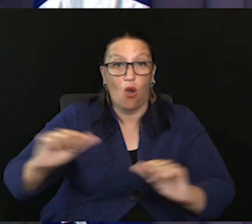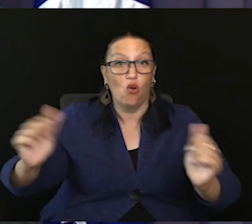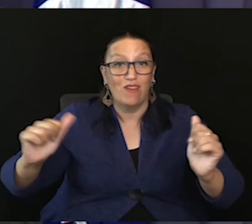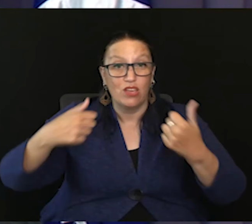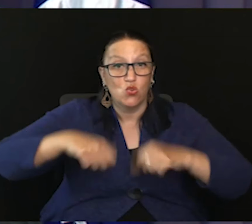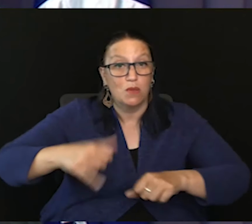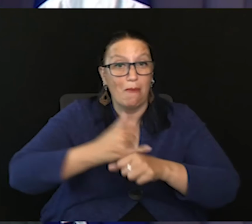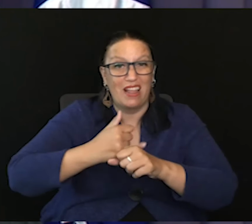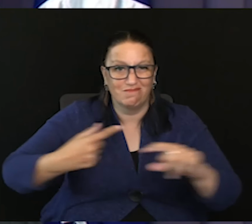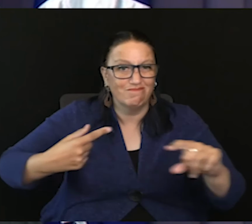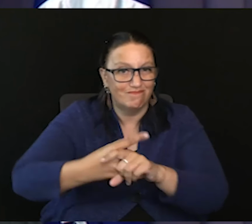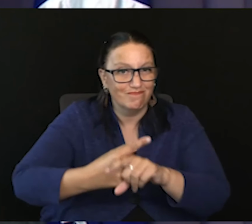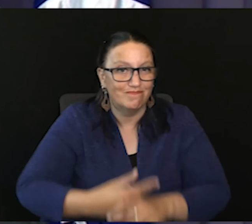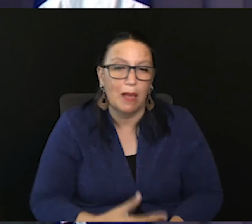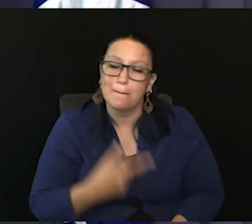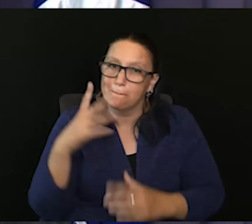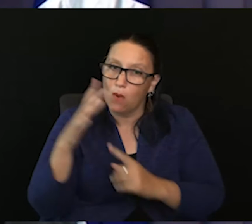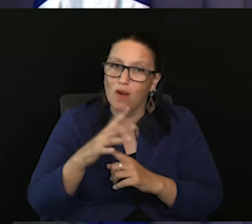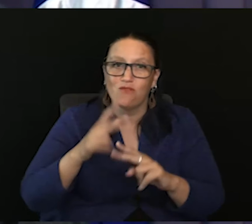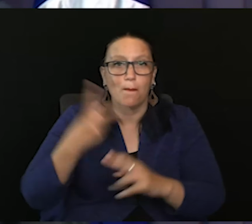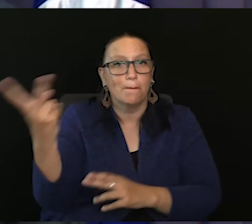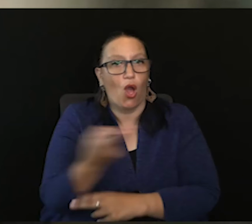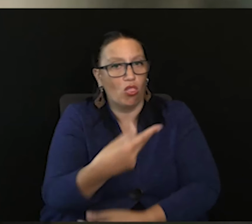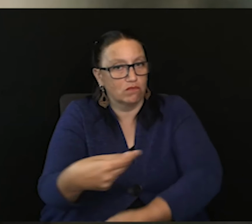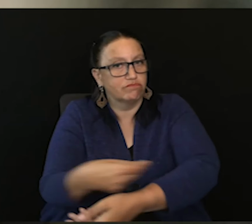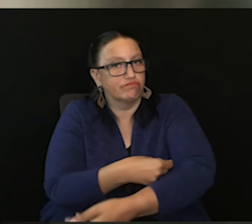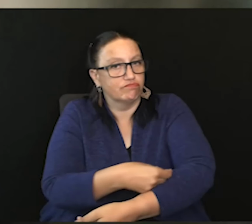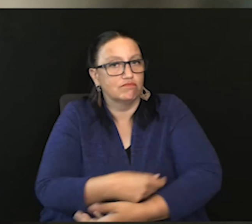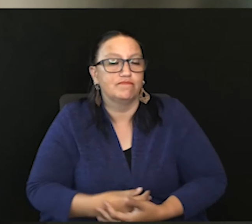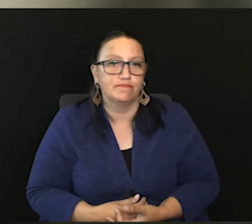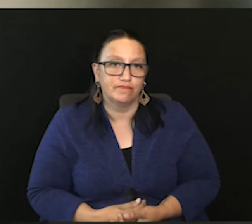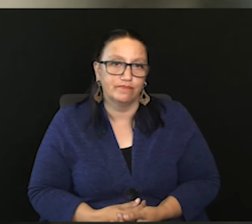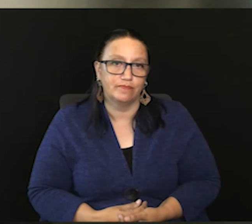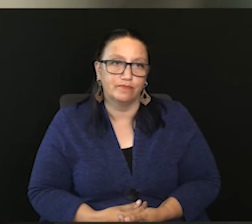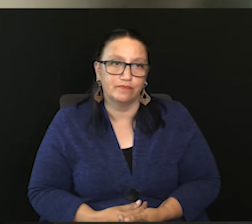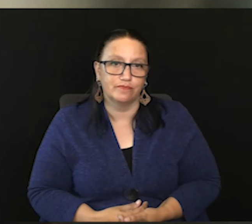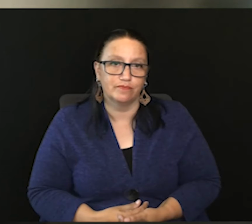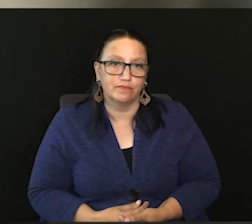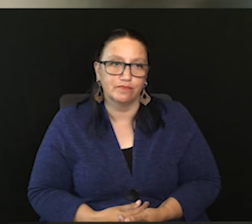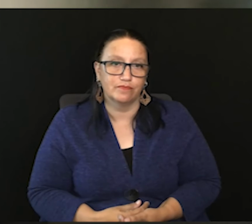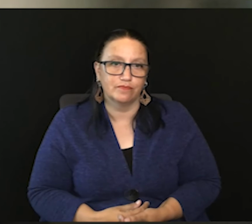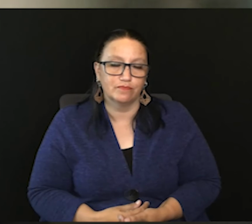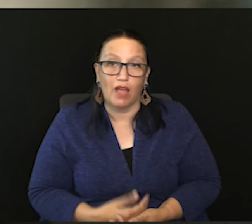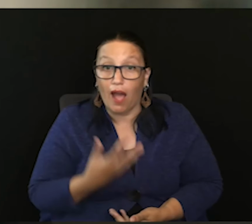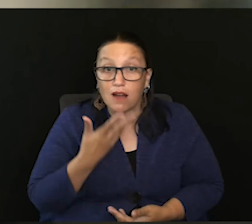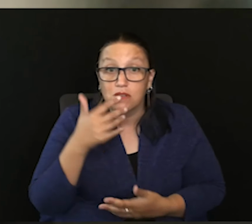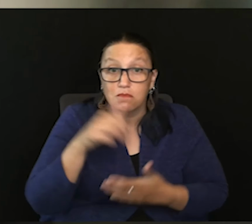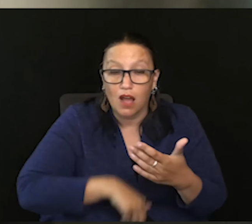So it's really important to have both in our armoury. And so to (UNKNOWN) question, the drugs will be free.